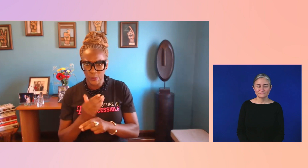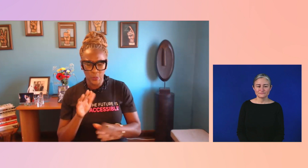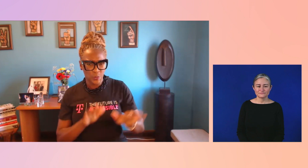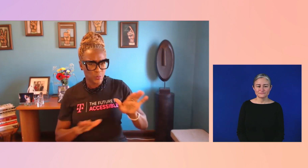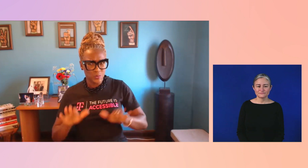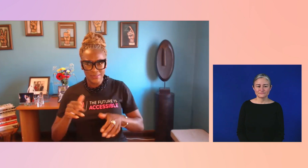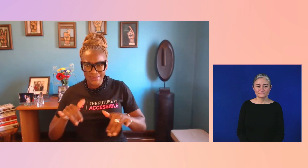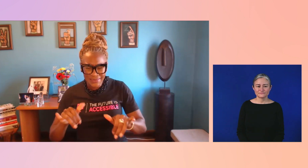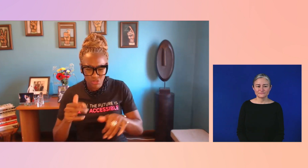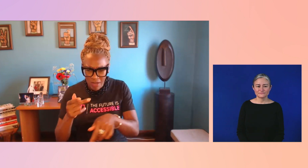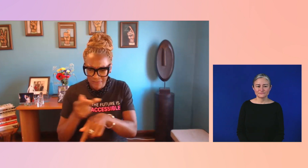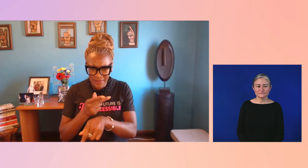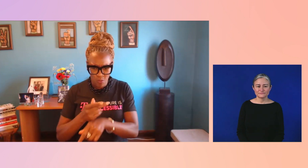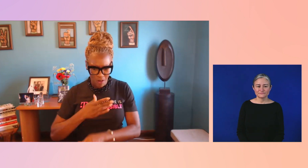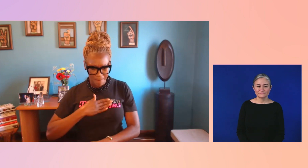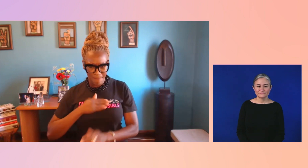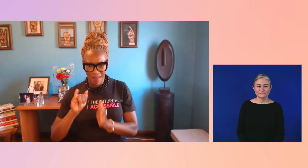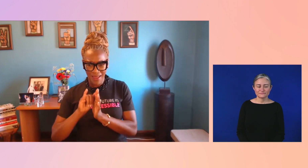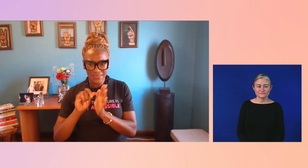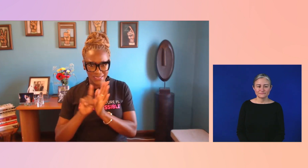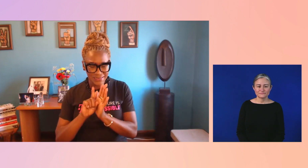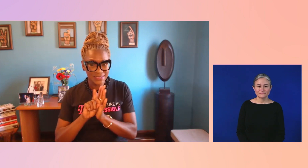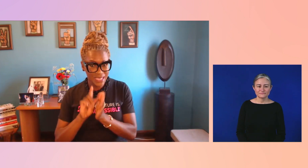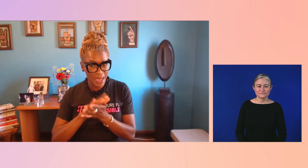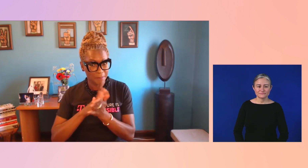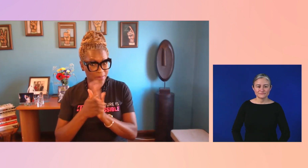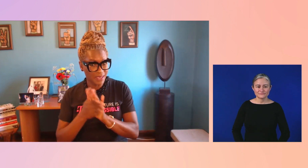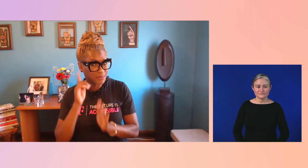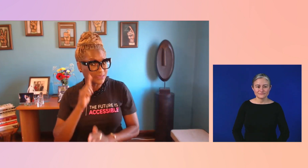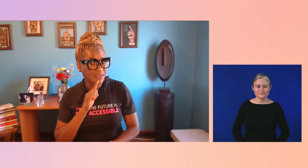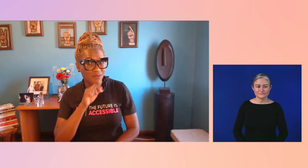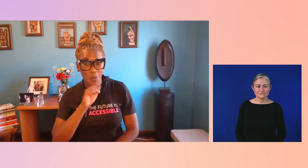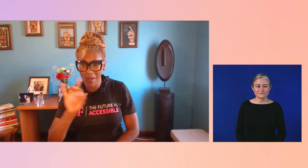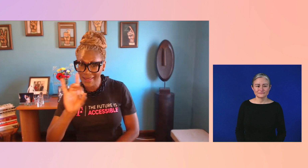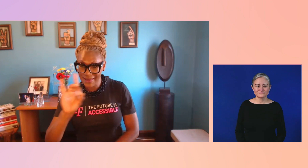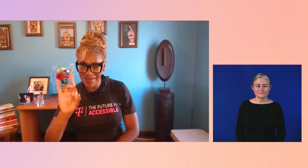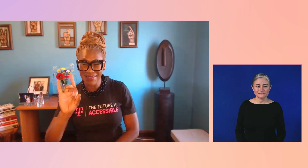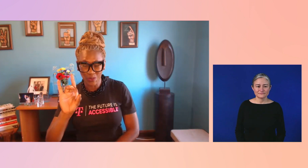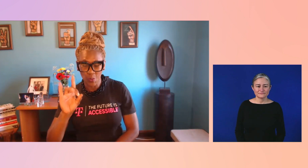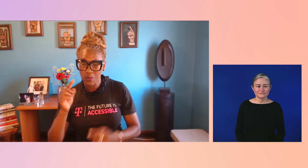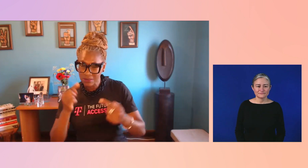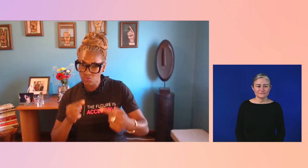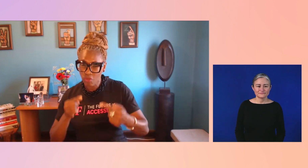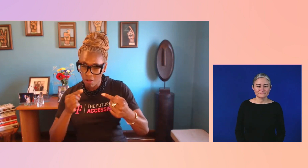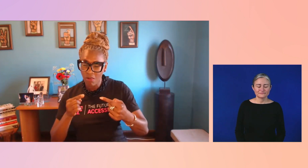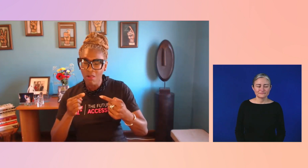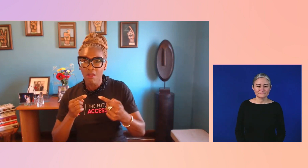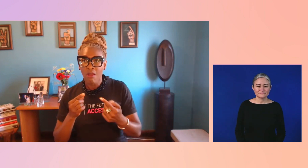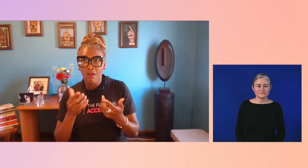It was very new at the time, still trying to figure out my identity. I became deaf when I was eight years old